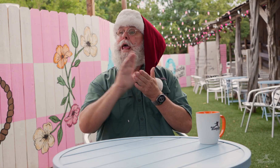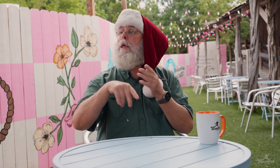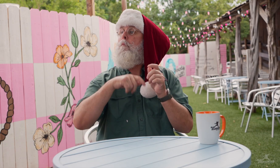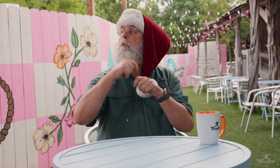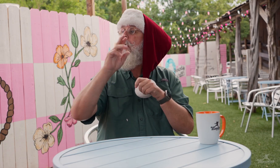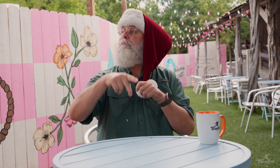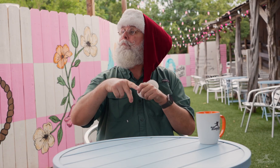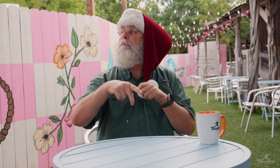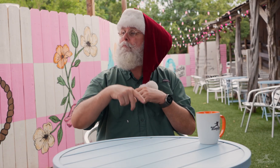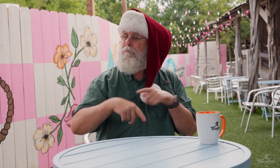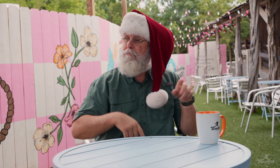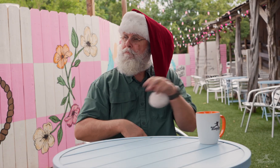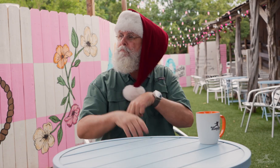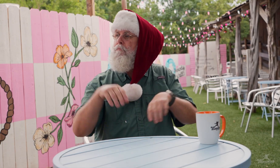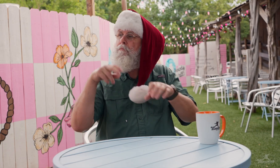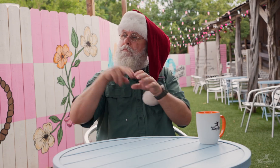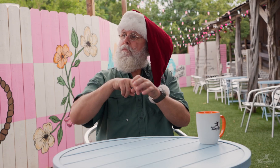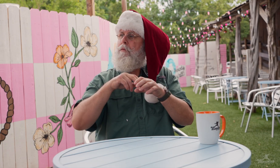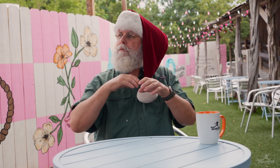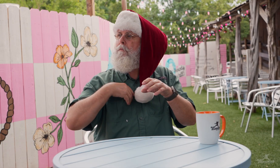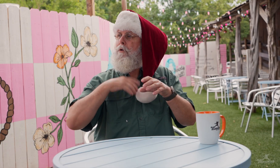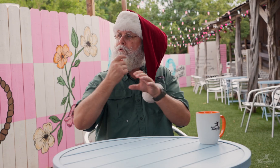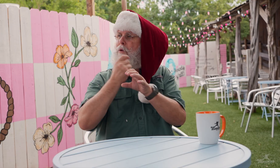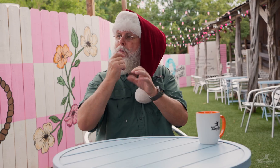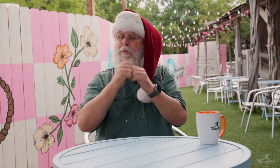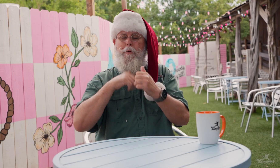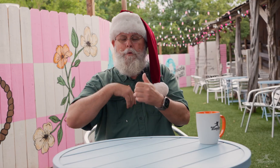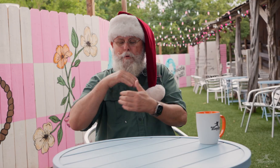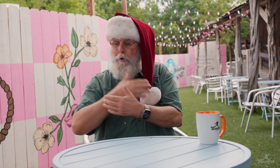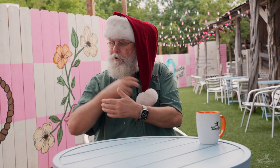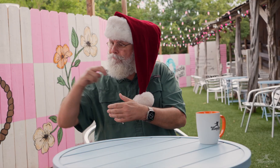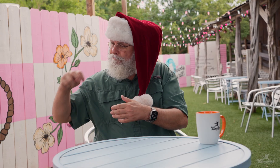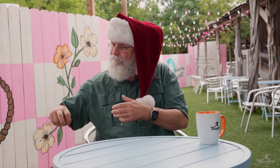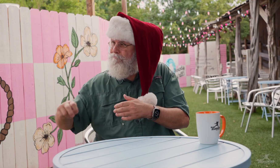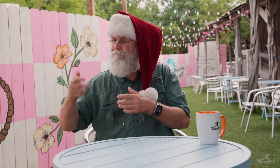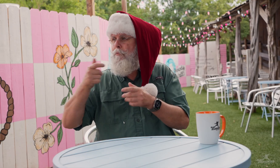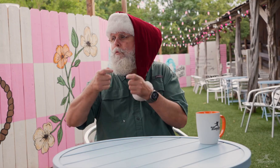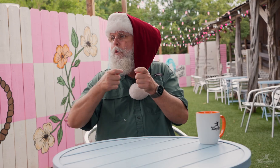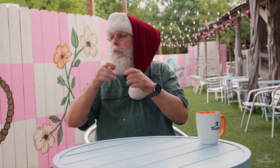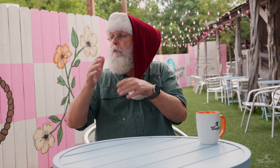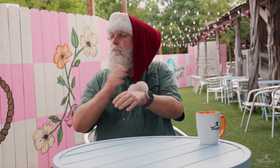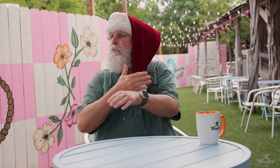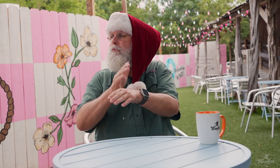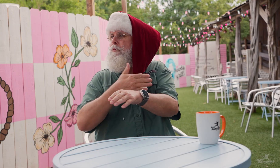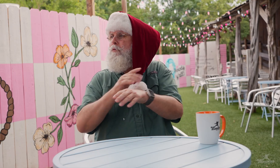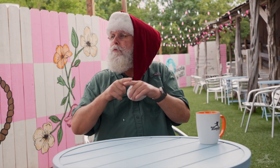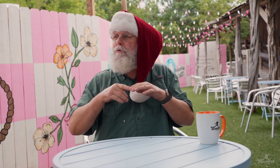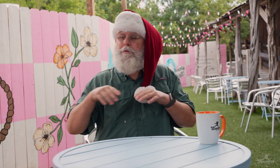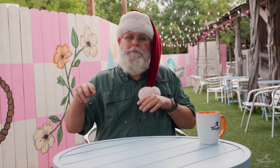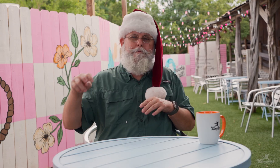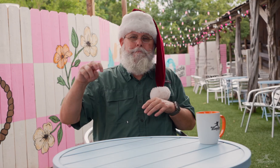After the event, I got in my truck with my daughter She sat in the front seat - she controls the music -